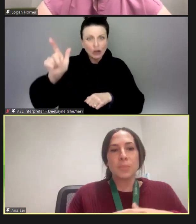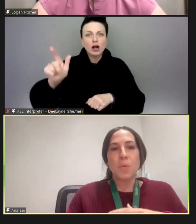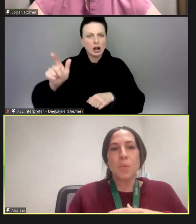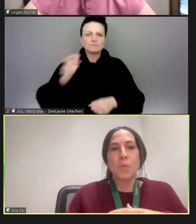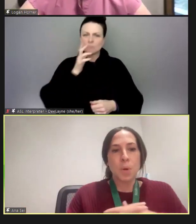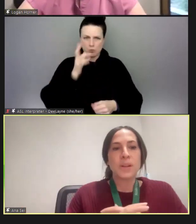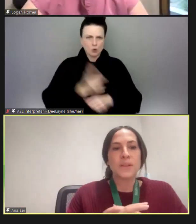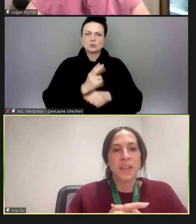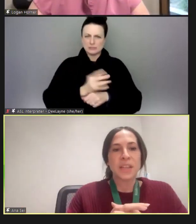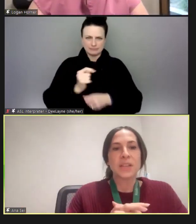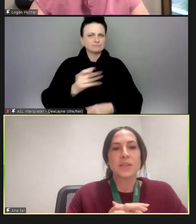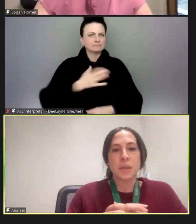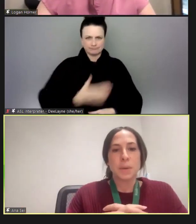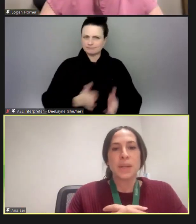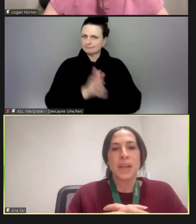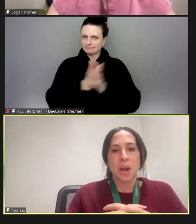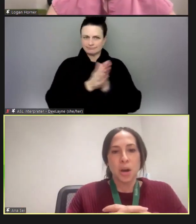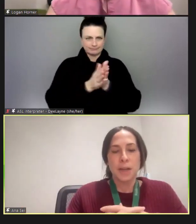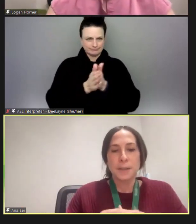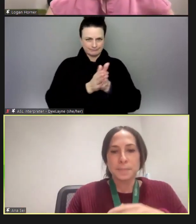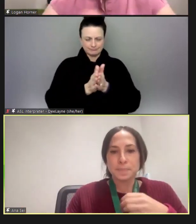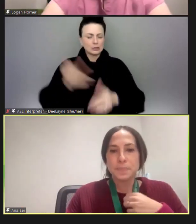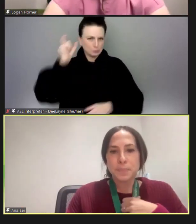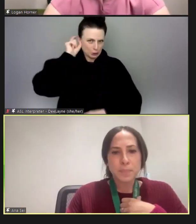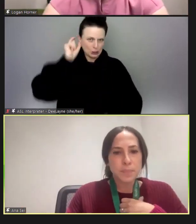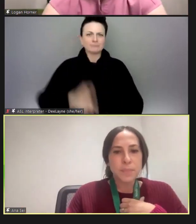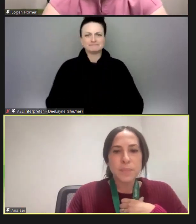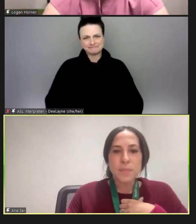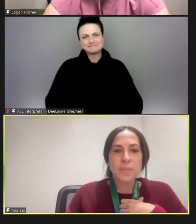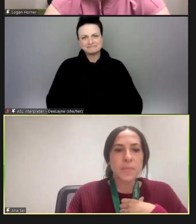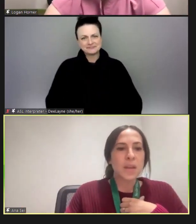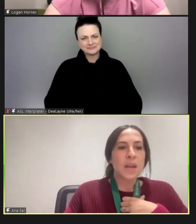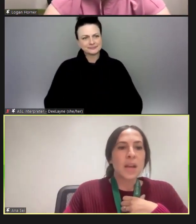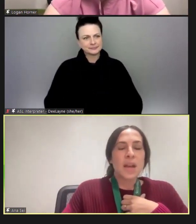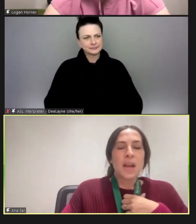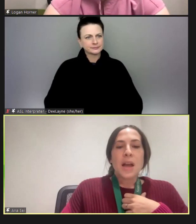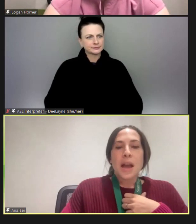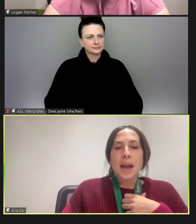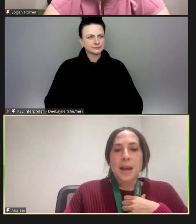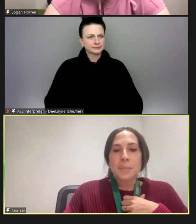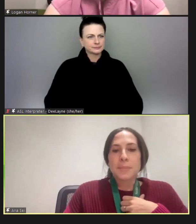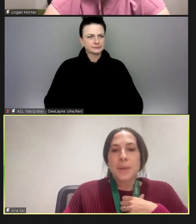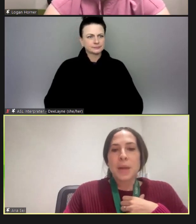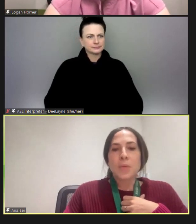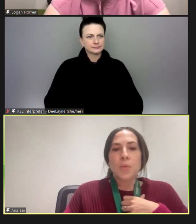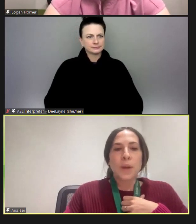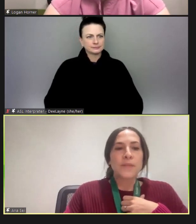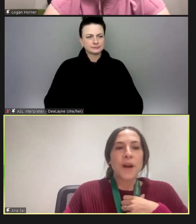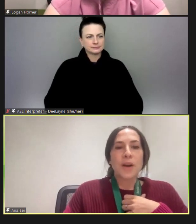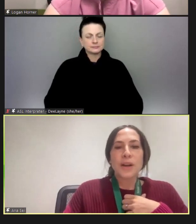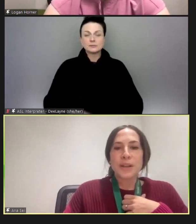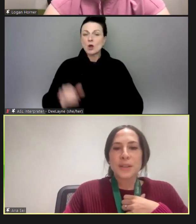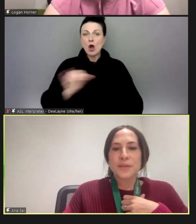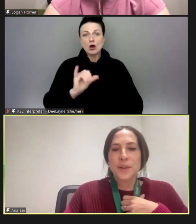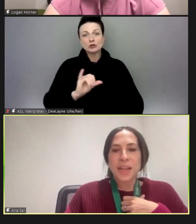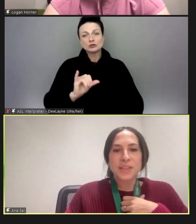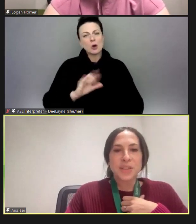more motivated to put it on